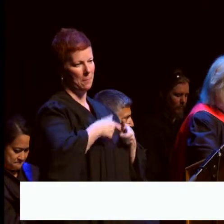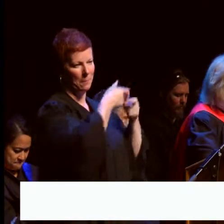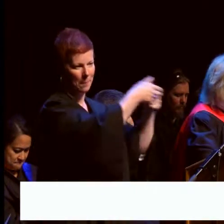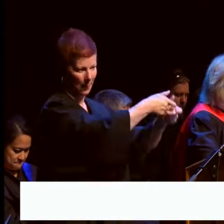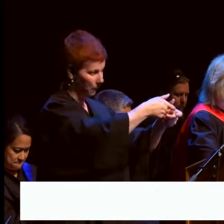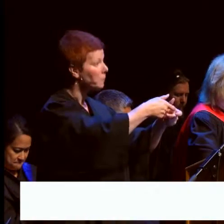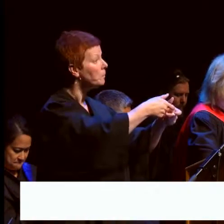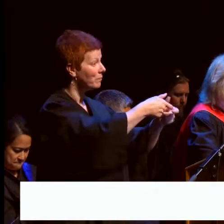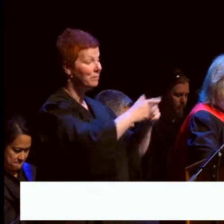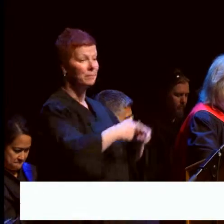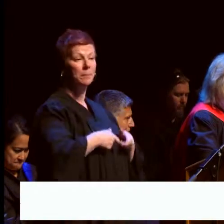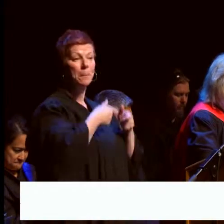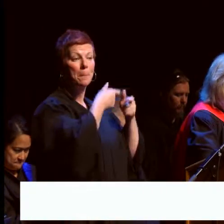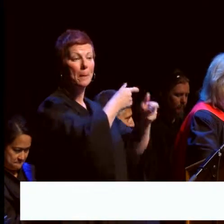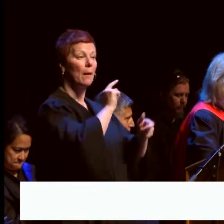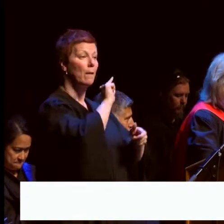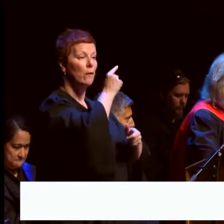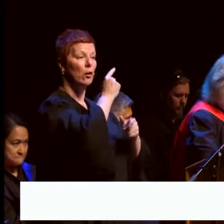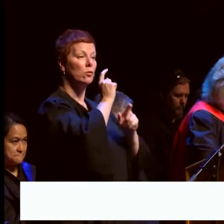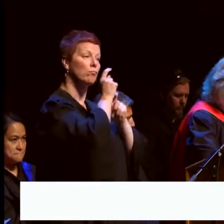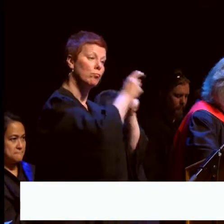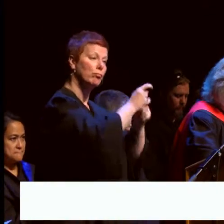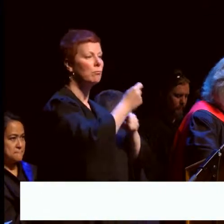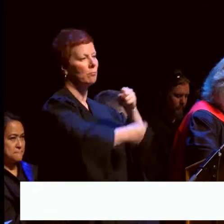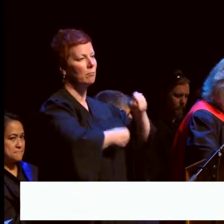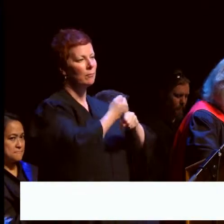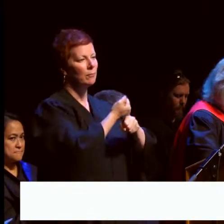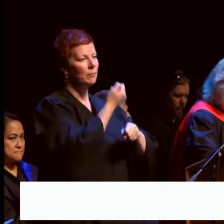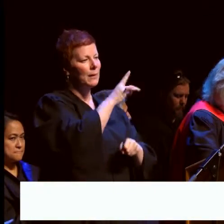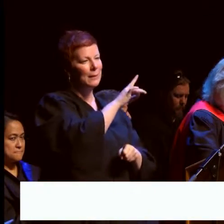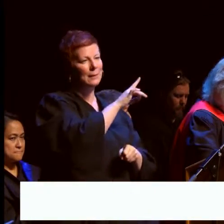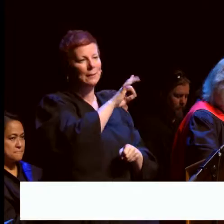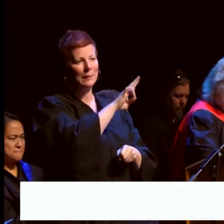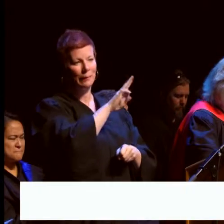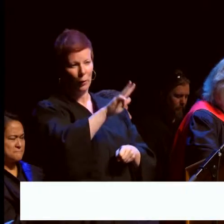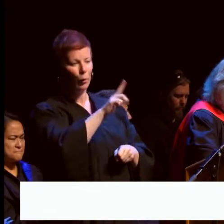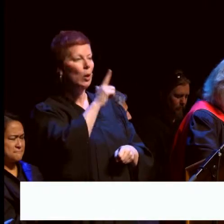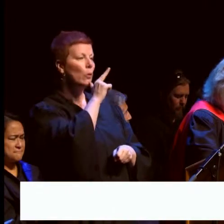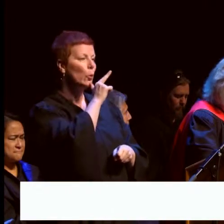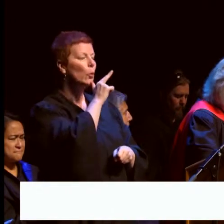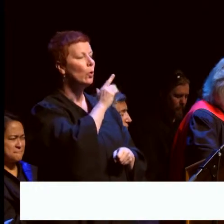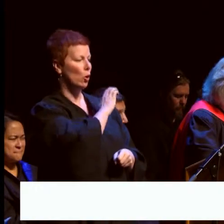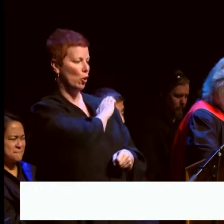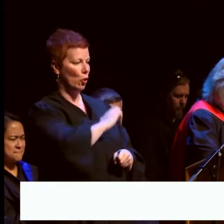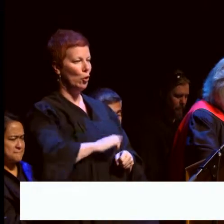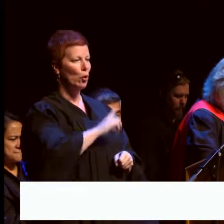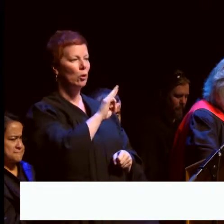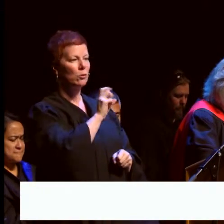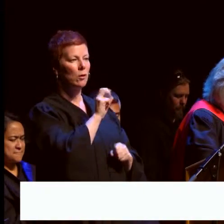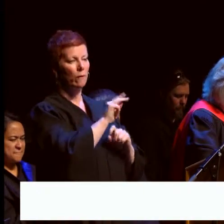THIS MEDAL WAS FIRST AWARDED IN 1873 BY THE EARL OF DUFFERIN, AND HAS SINCE BECOME ONE